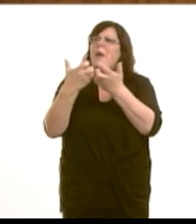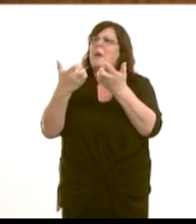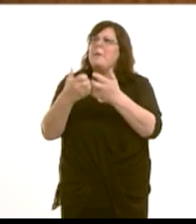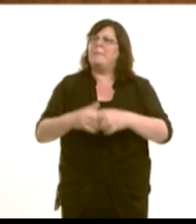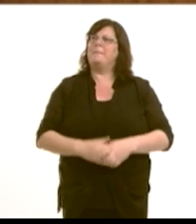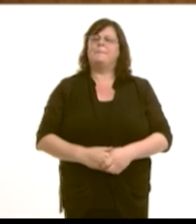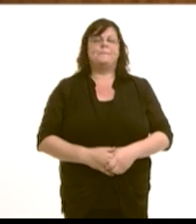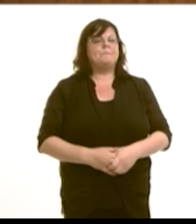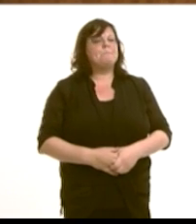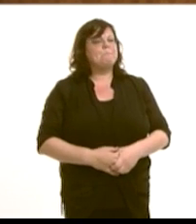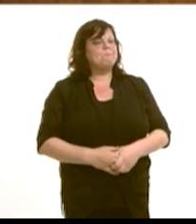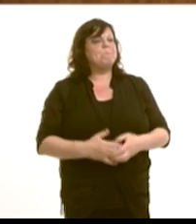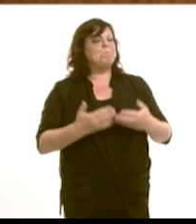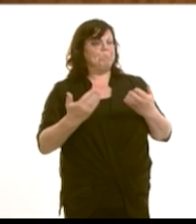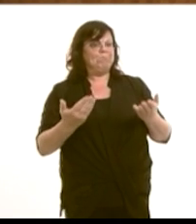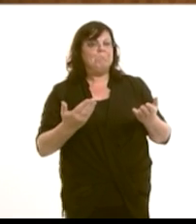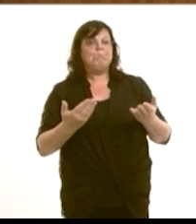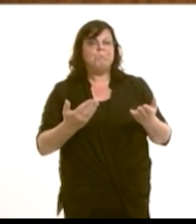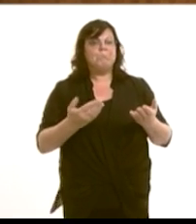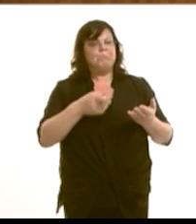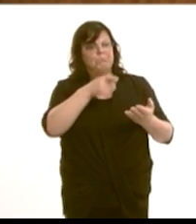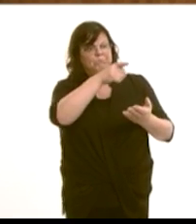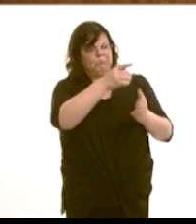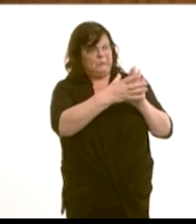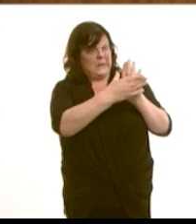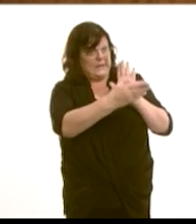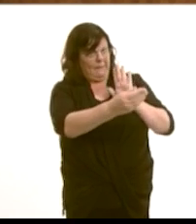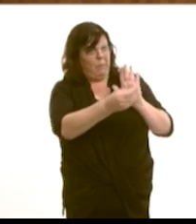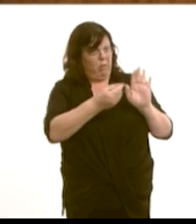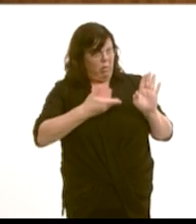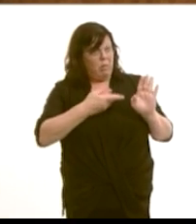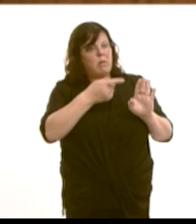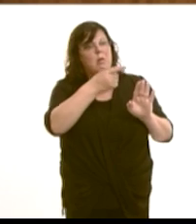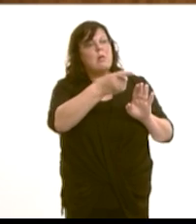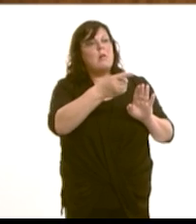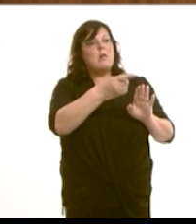Carwyn Jones: Well, I can say that the example that the Member gives has been helped by funding